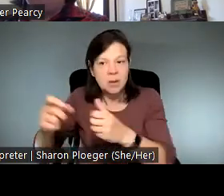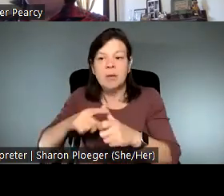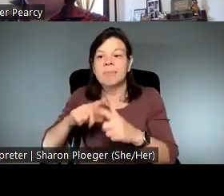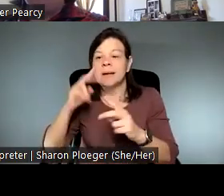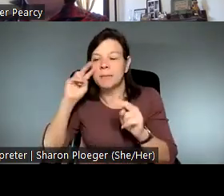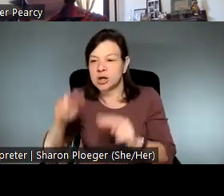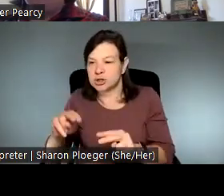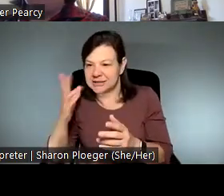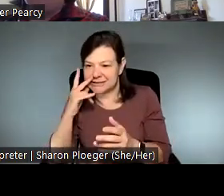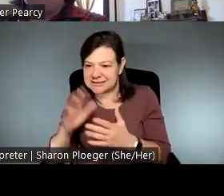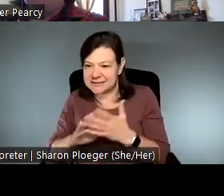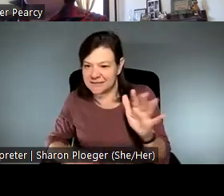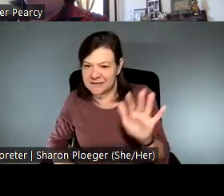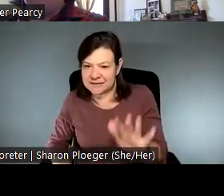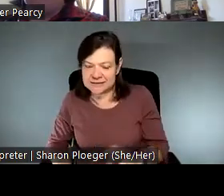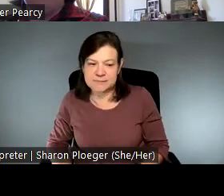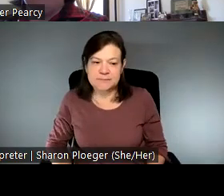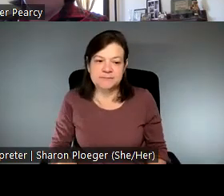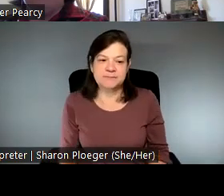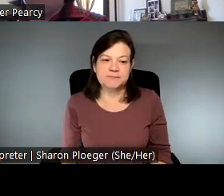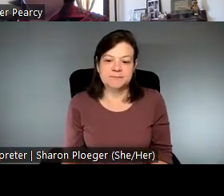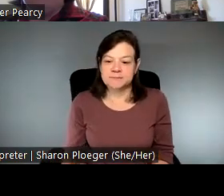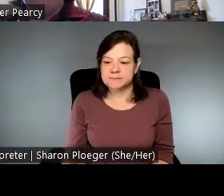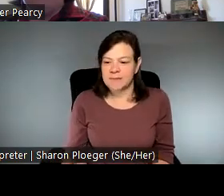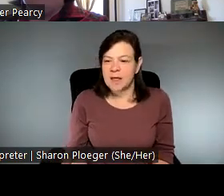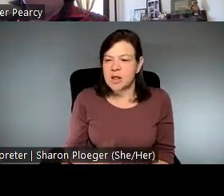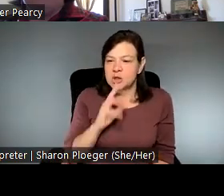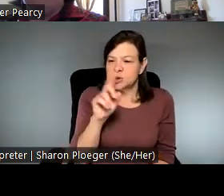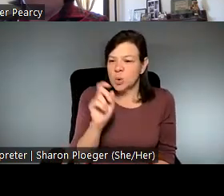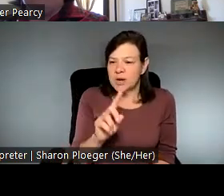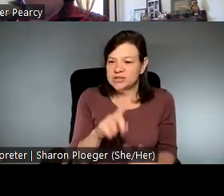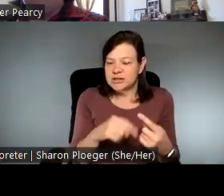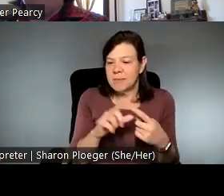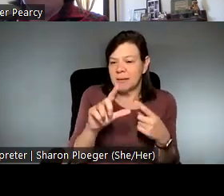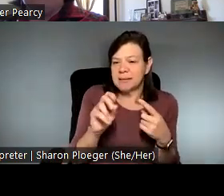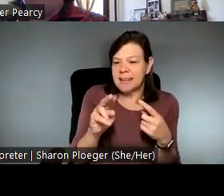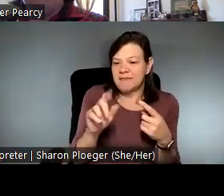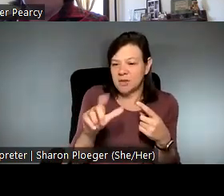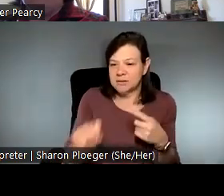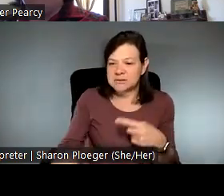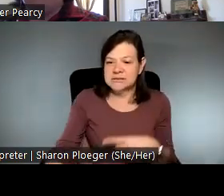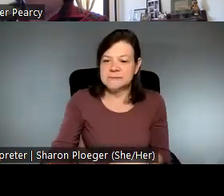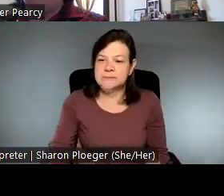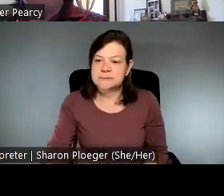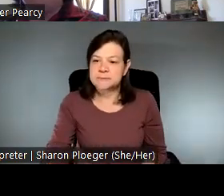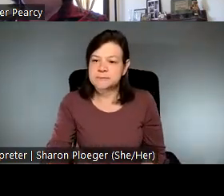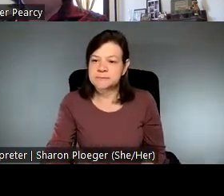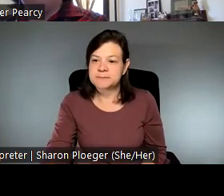So I think for levels, let's see, there was a question about what did we mean when we said levels and I think that the various use headings